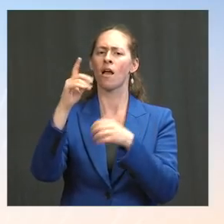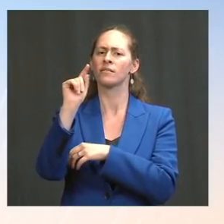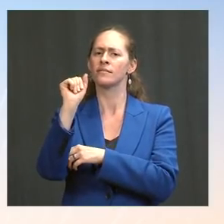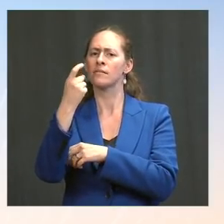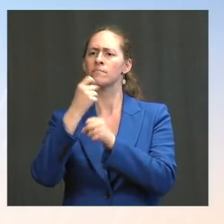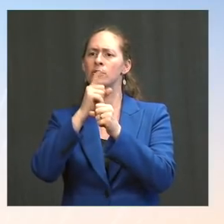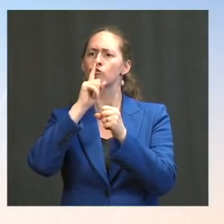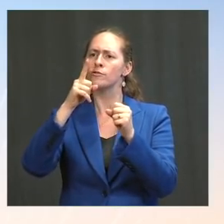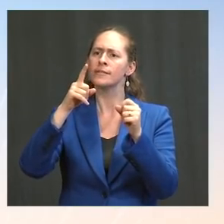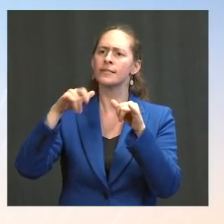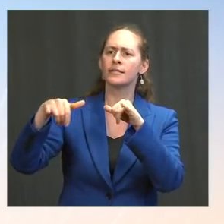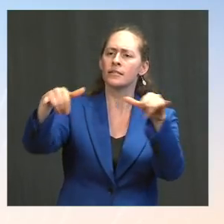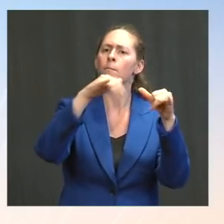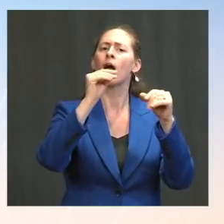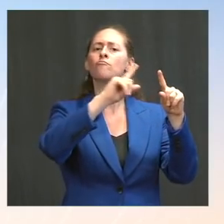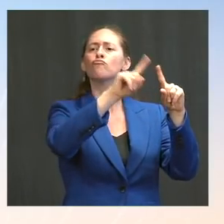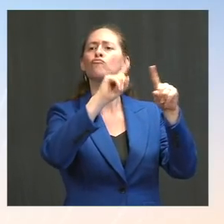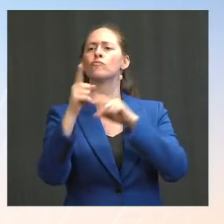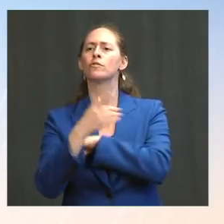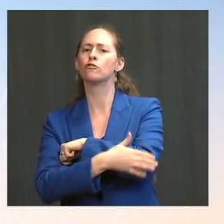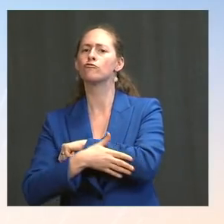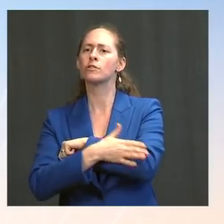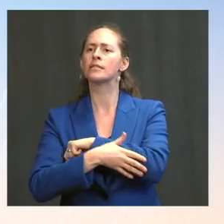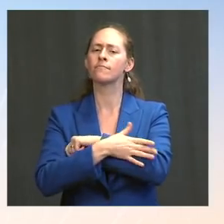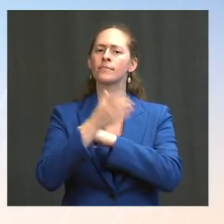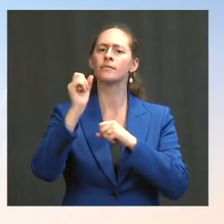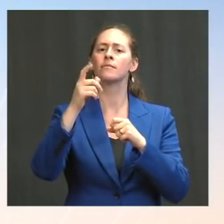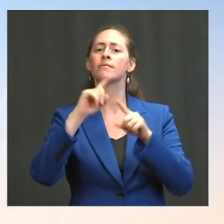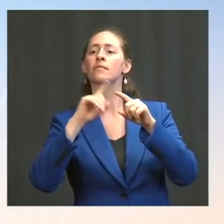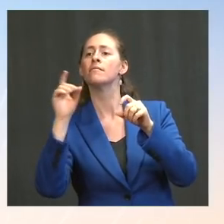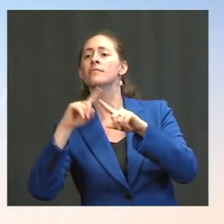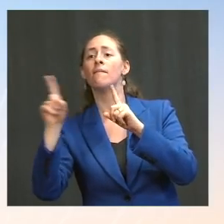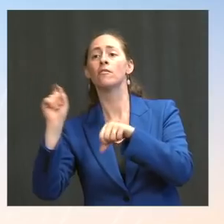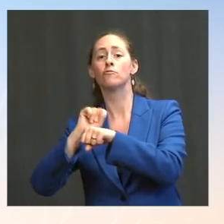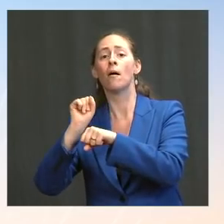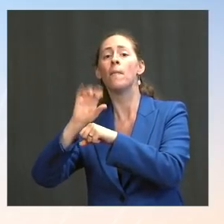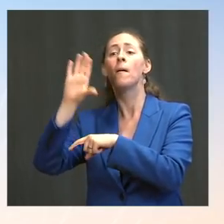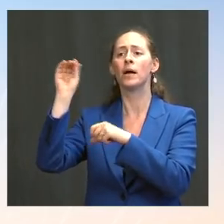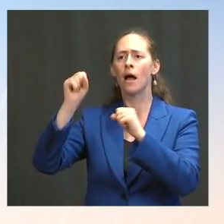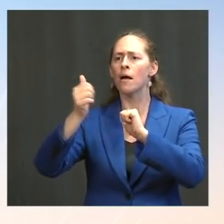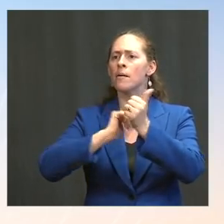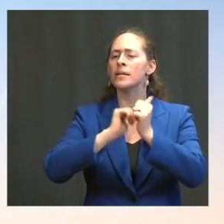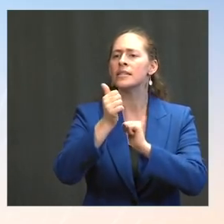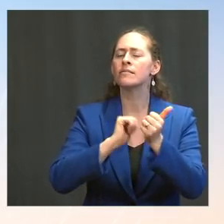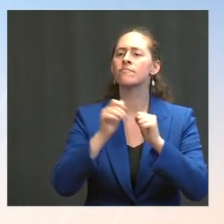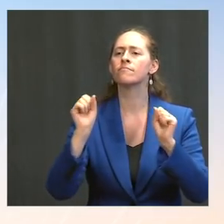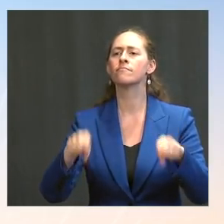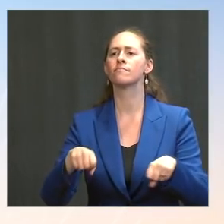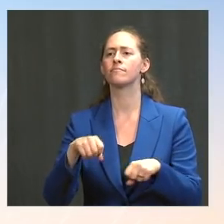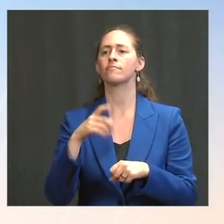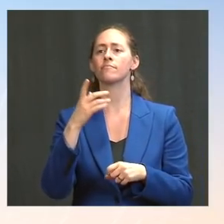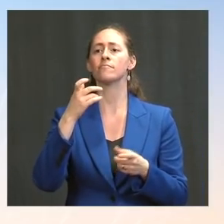to invest and compete on quality and price, and not on the effectiveness of being able to strip profits into local tax jurisdictions --